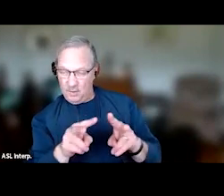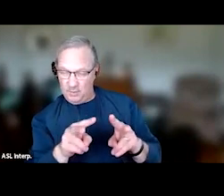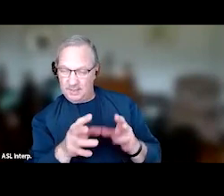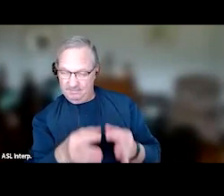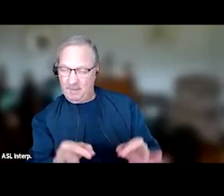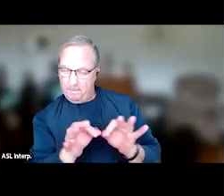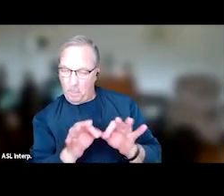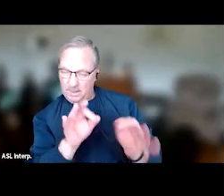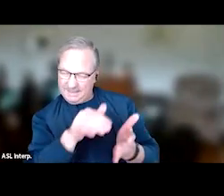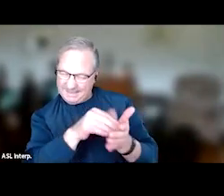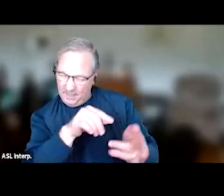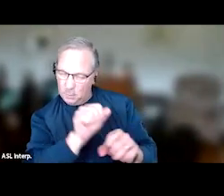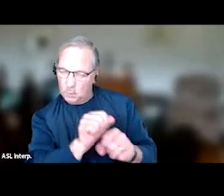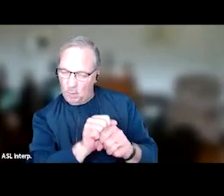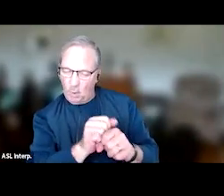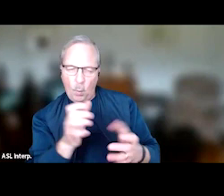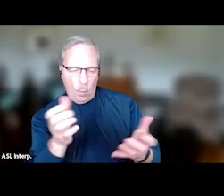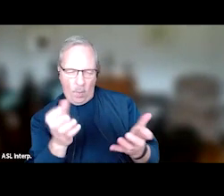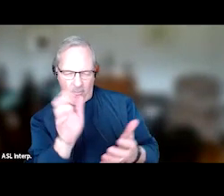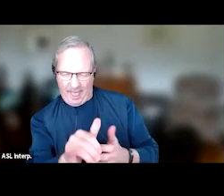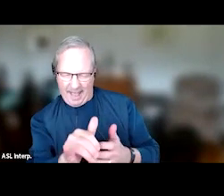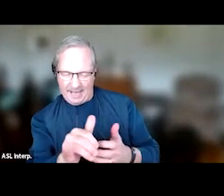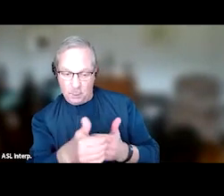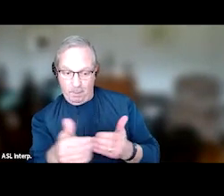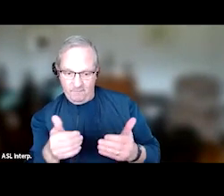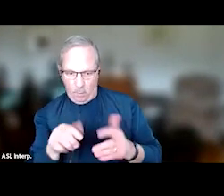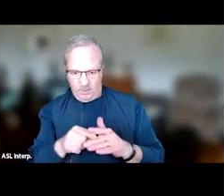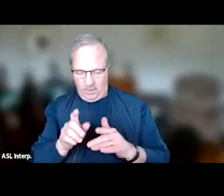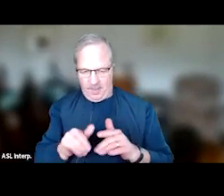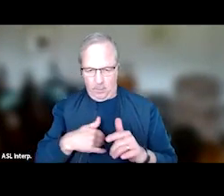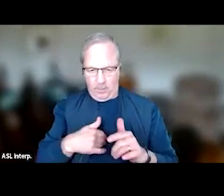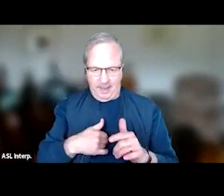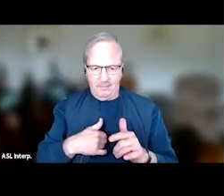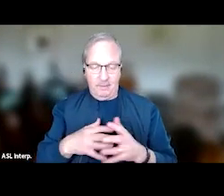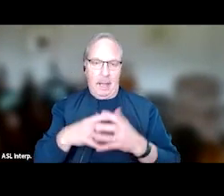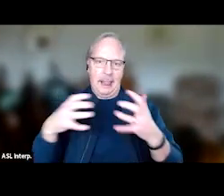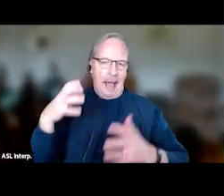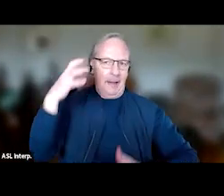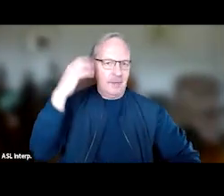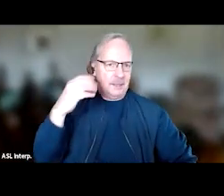what those are. But before we get into that, since I know we have probably a wealth of experience in this audience,